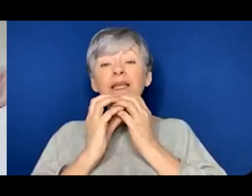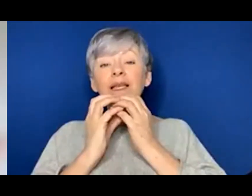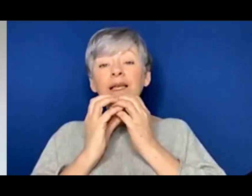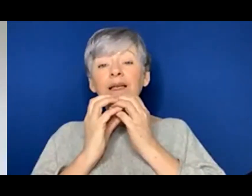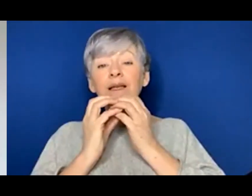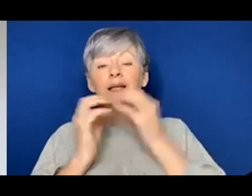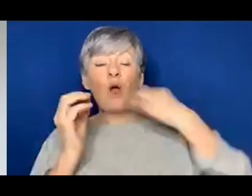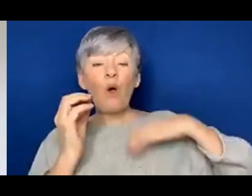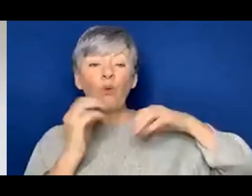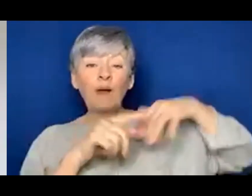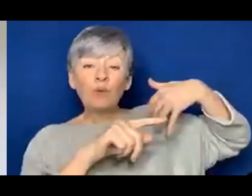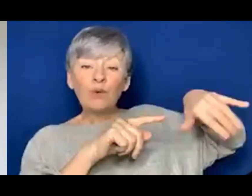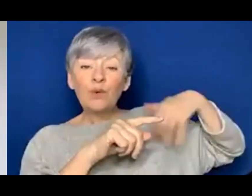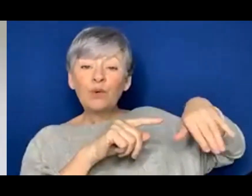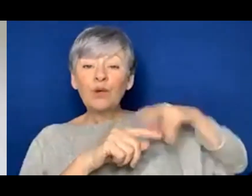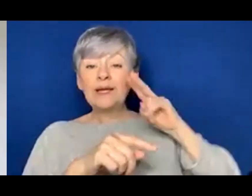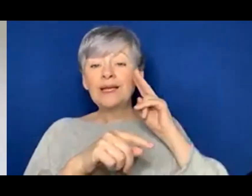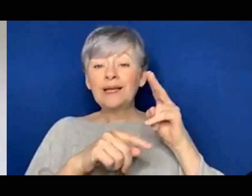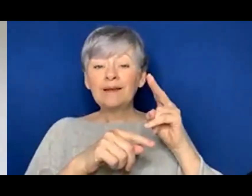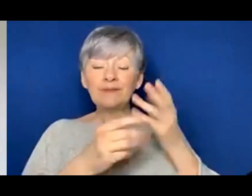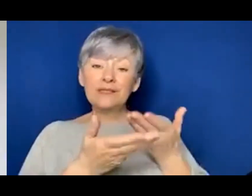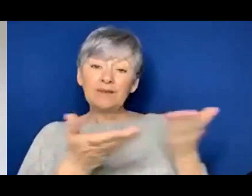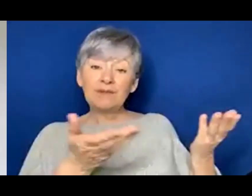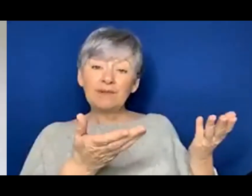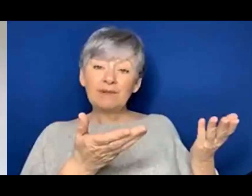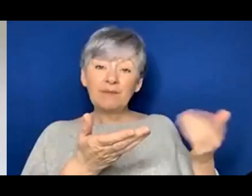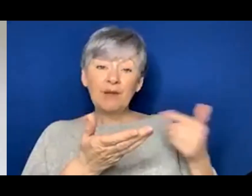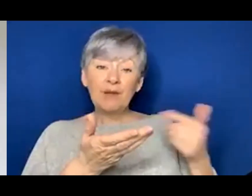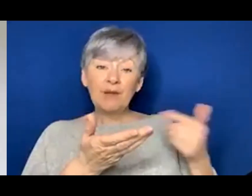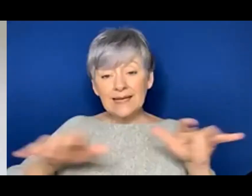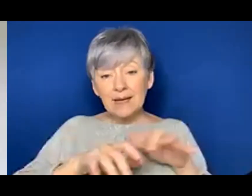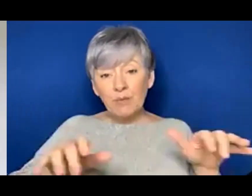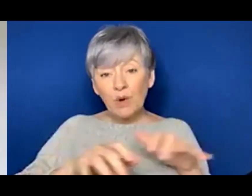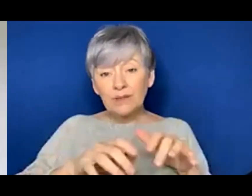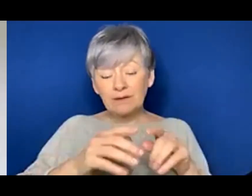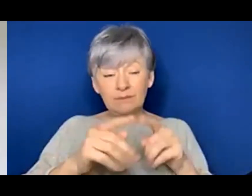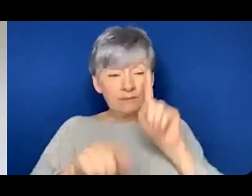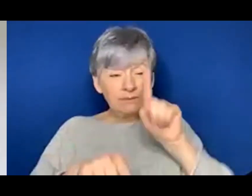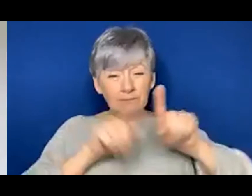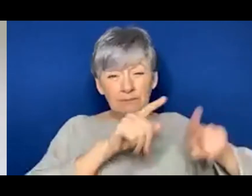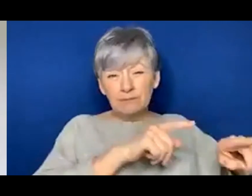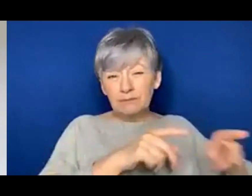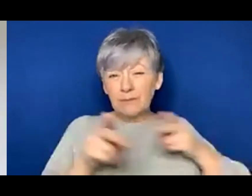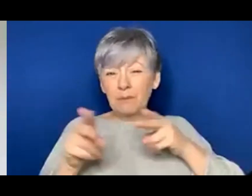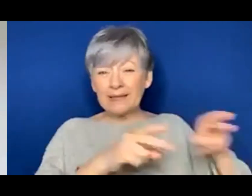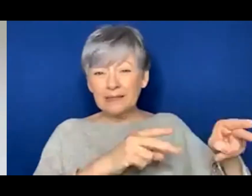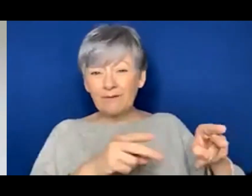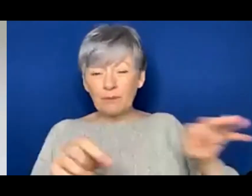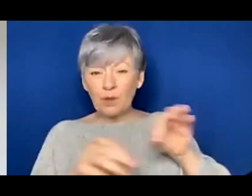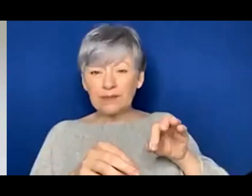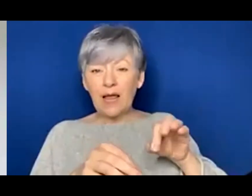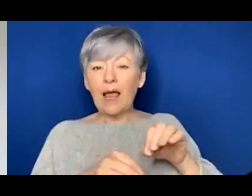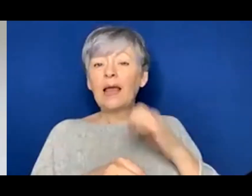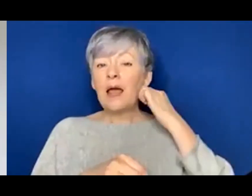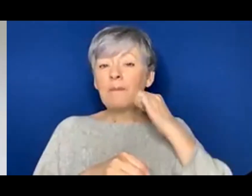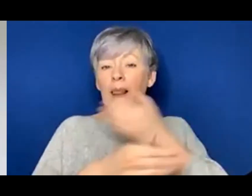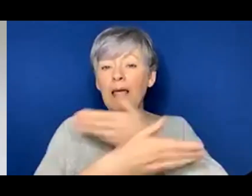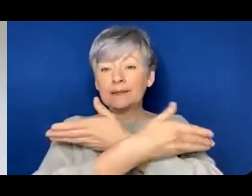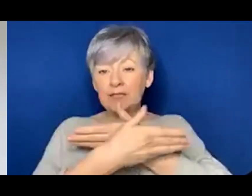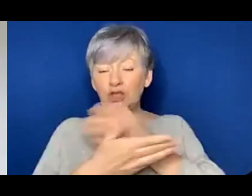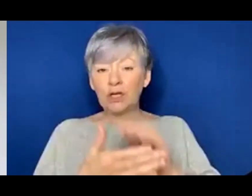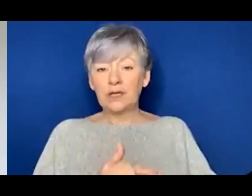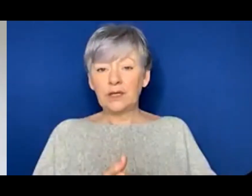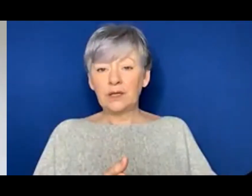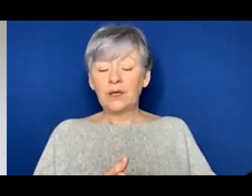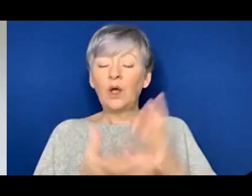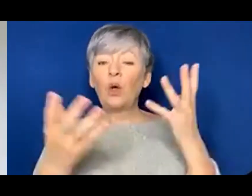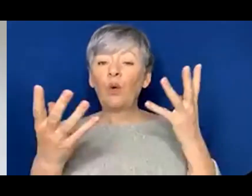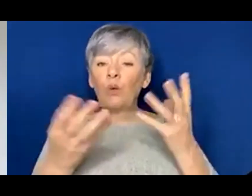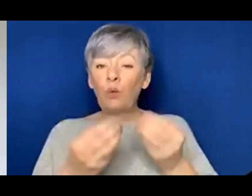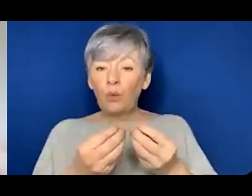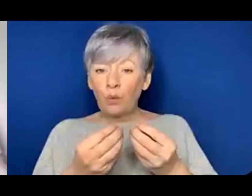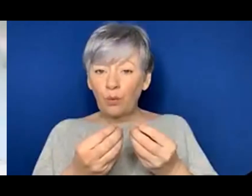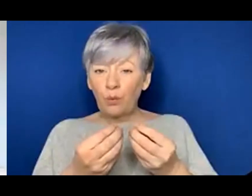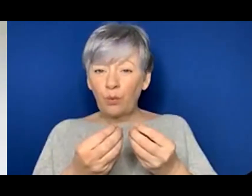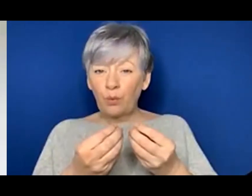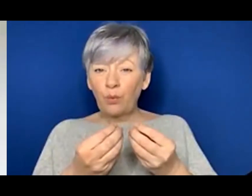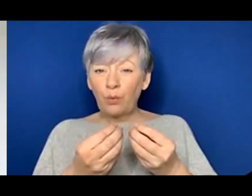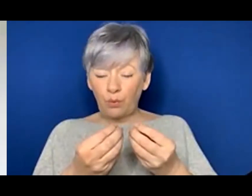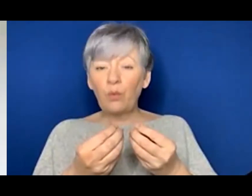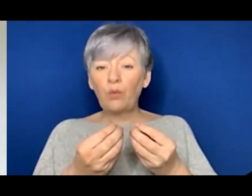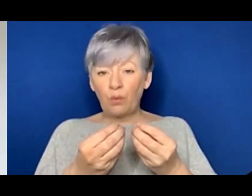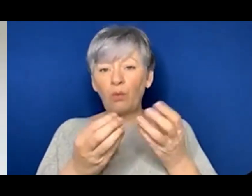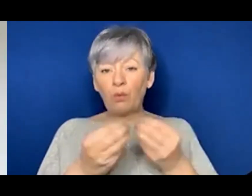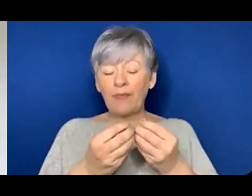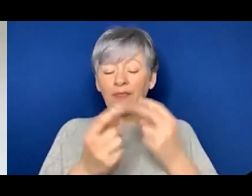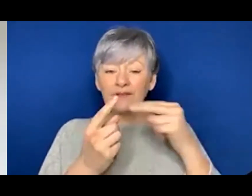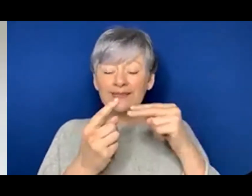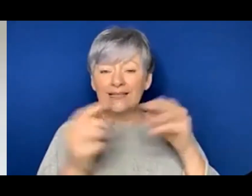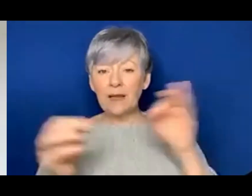behind me and am wearing a black t.shirt with the title, ‘Autistic music: Where does an autistic